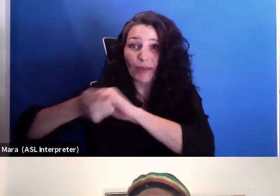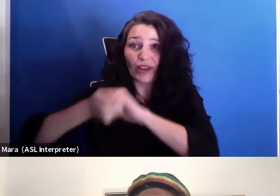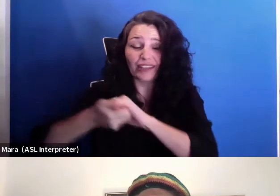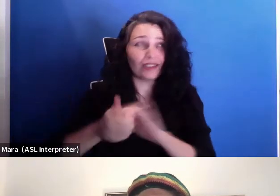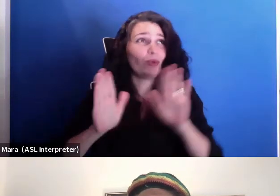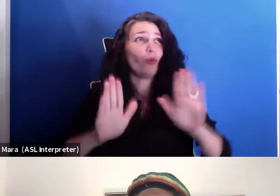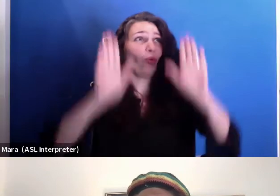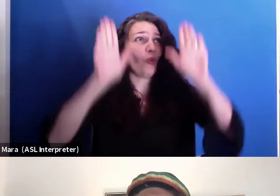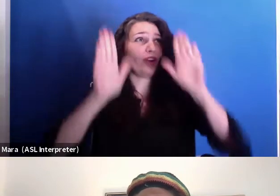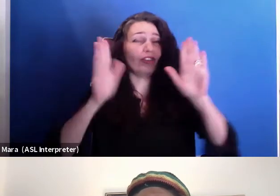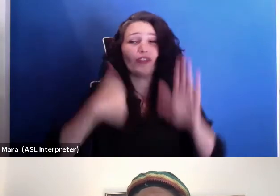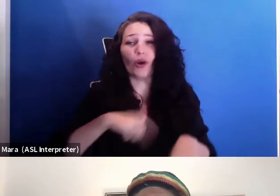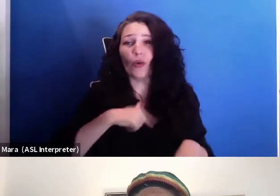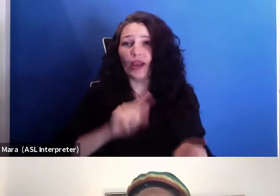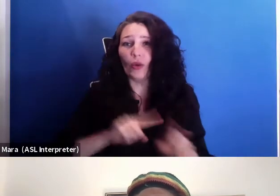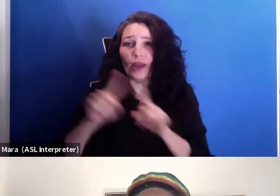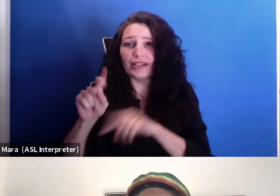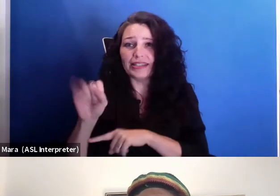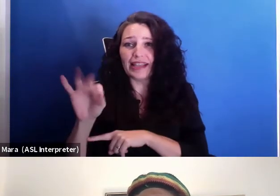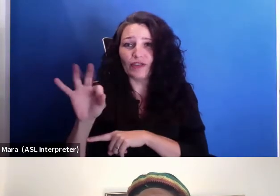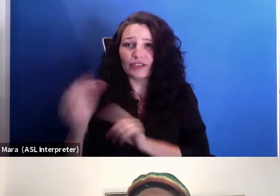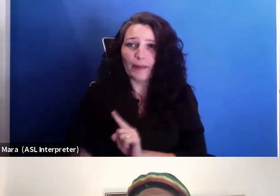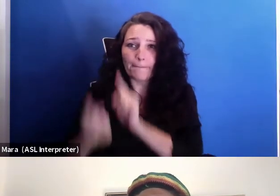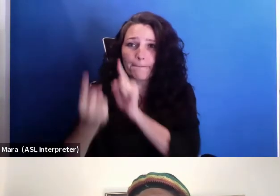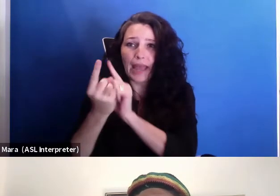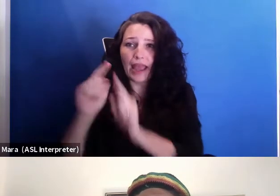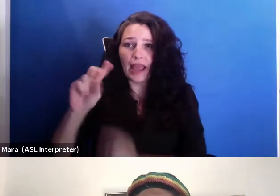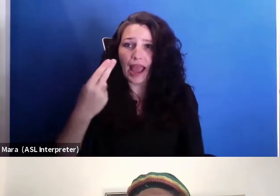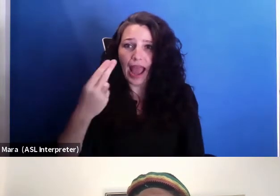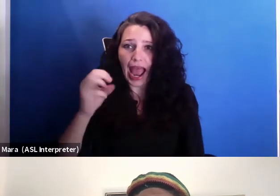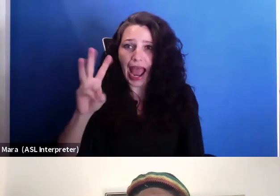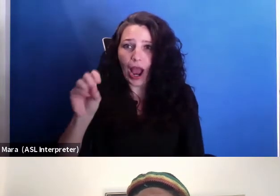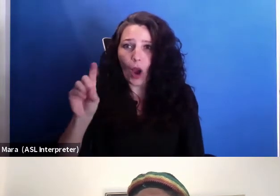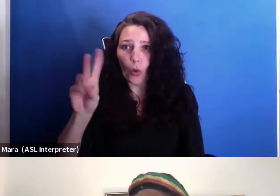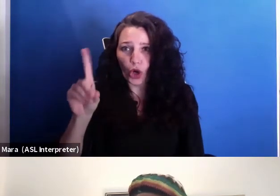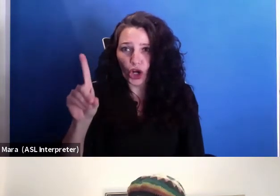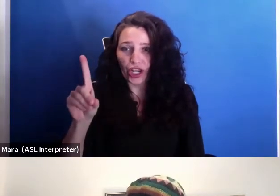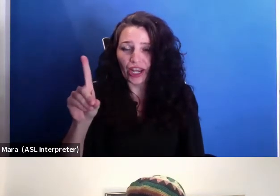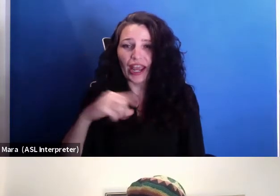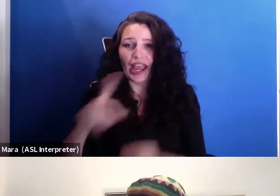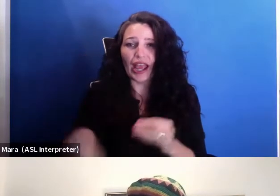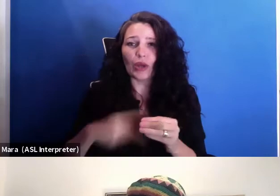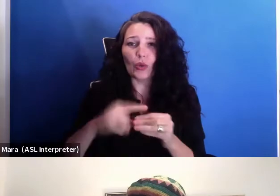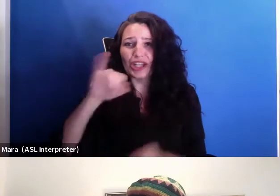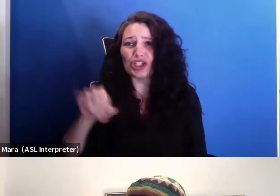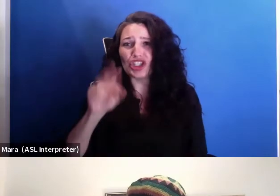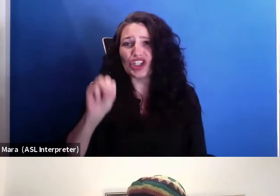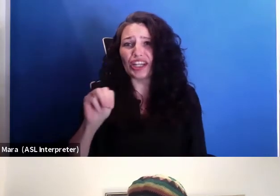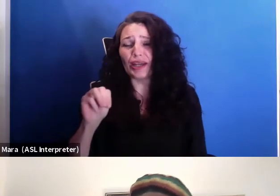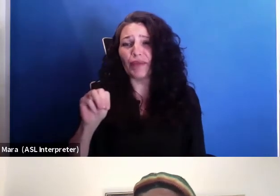And when Jim rolled into the cafe, Howard burst into tears. Because the beautiful thing is that,